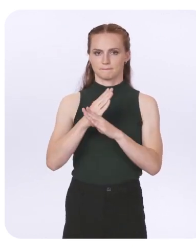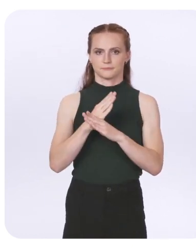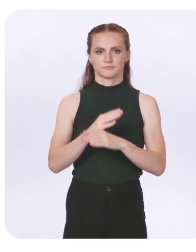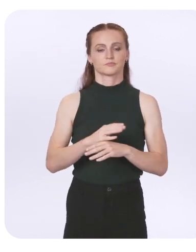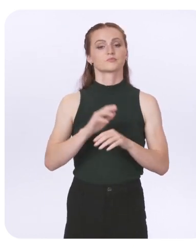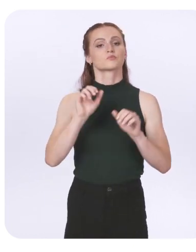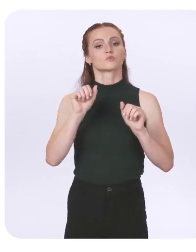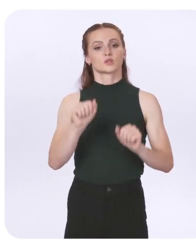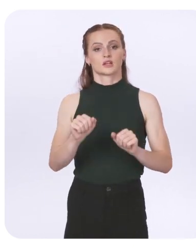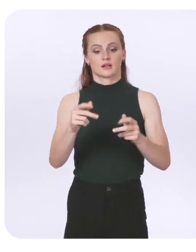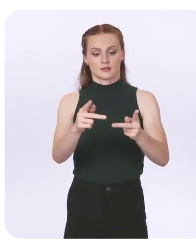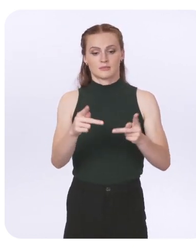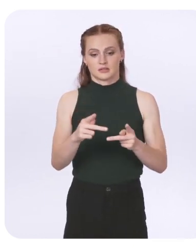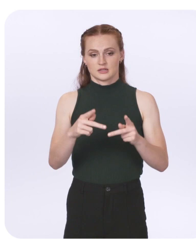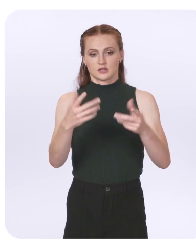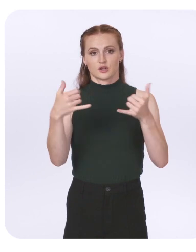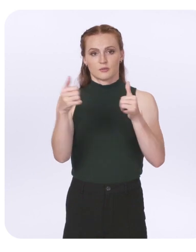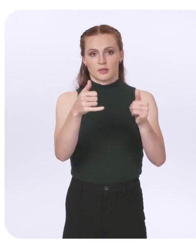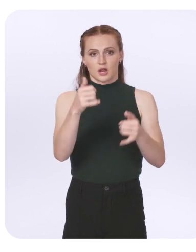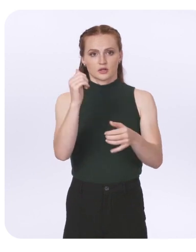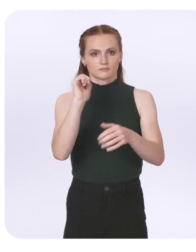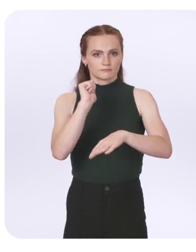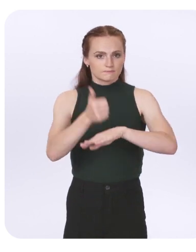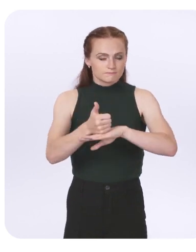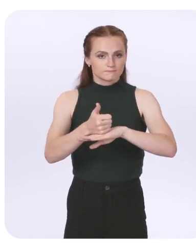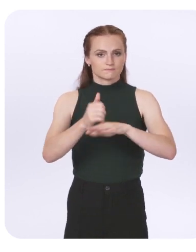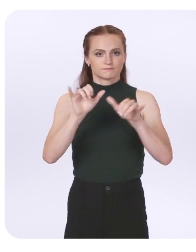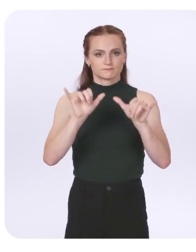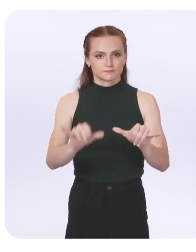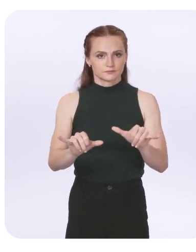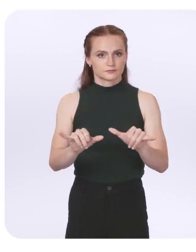As long as they’re not moving using the joystick on their controller.